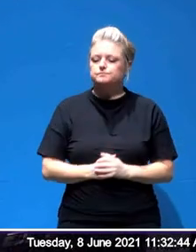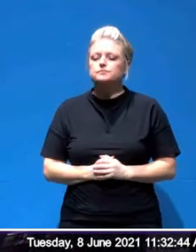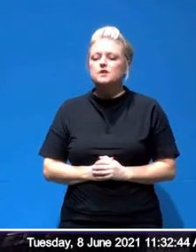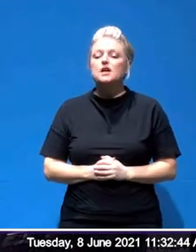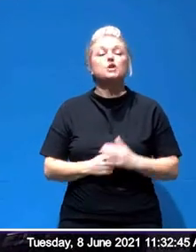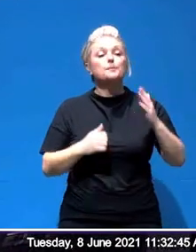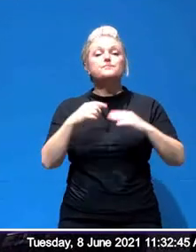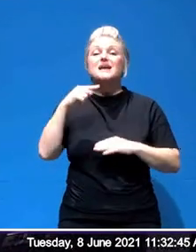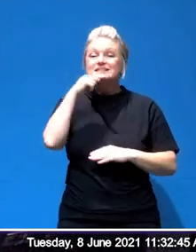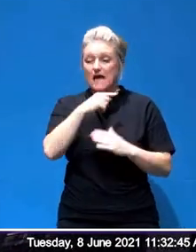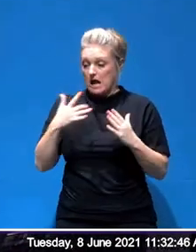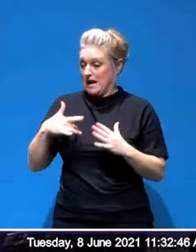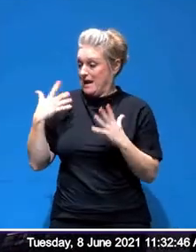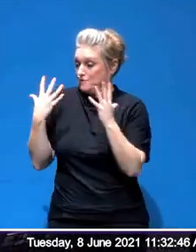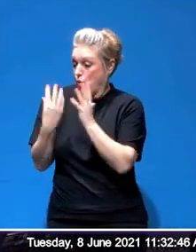We had asked them to do that.